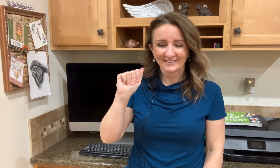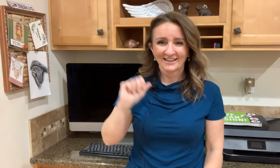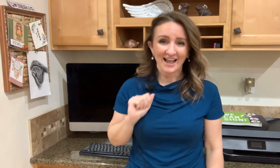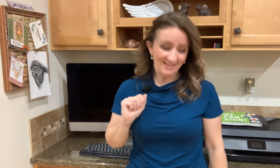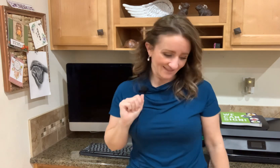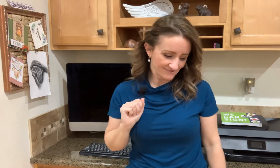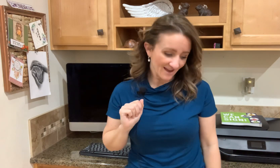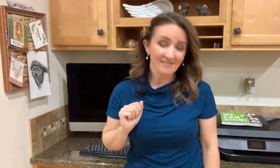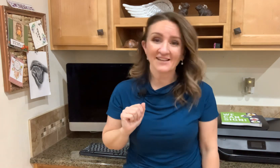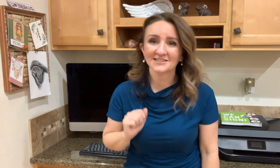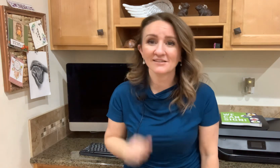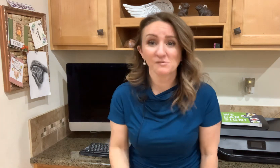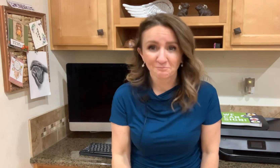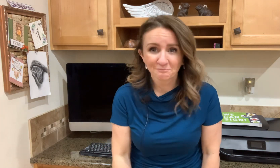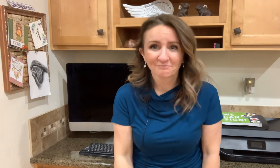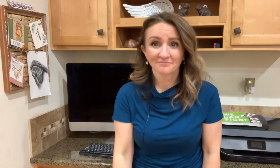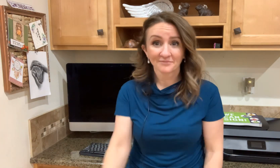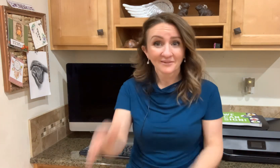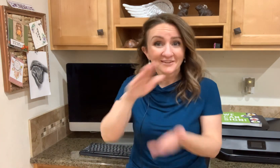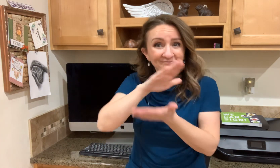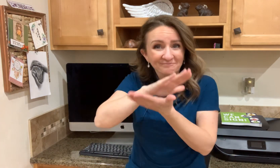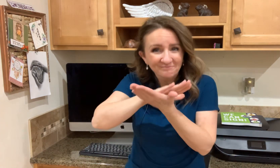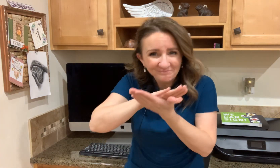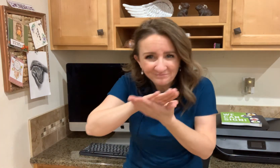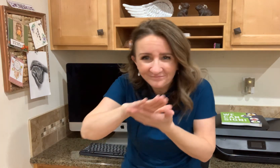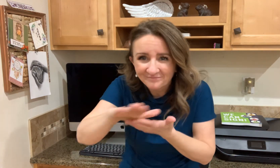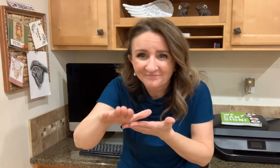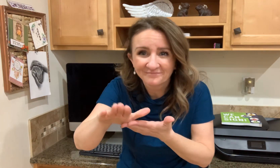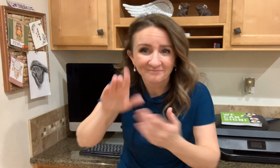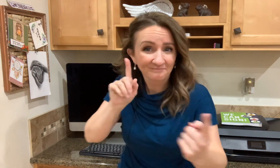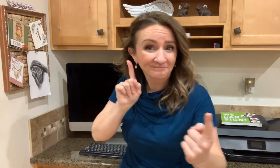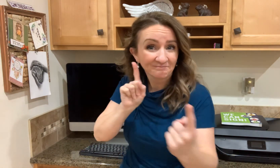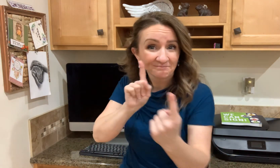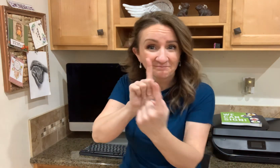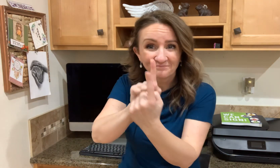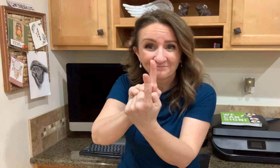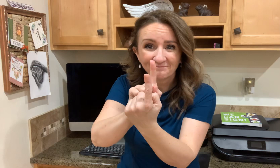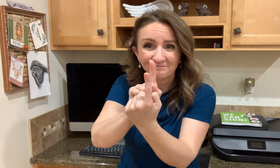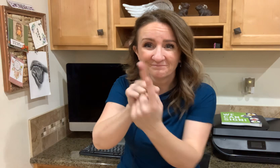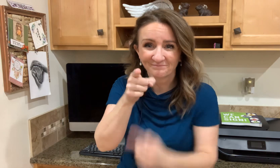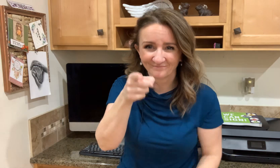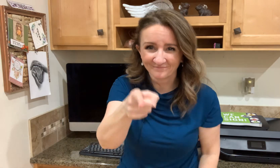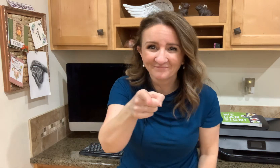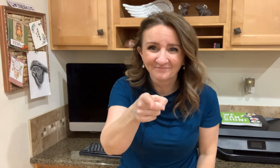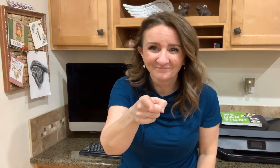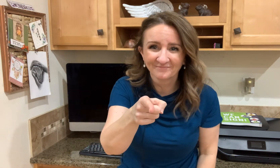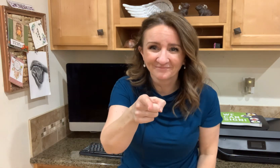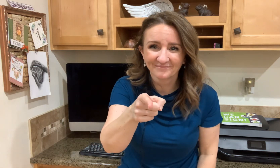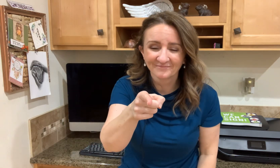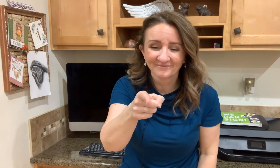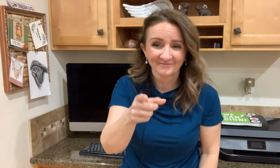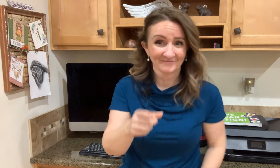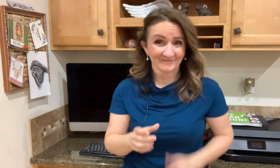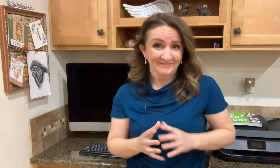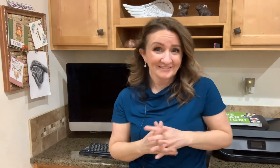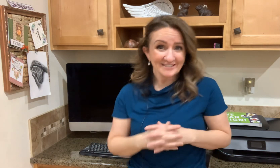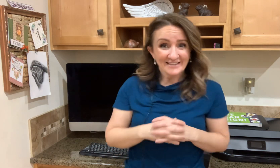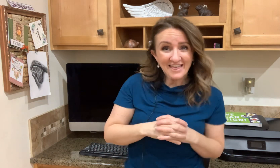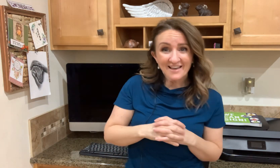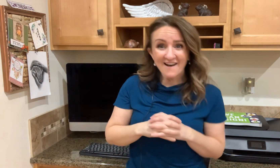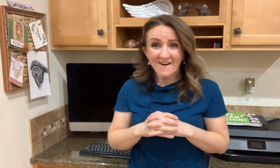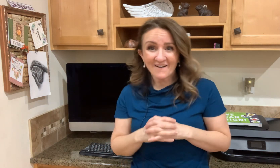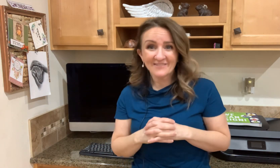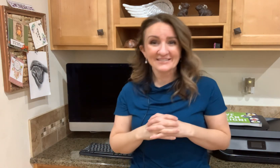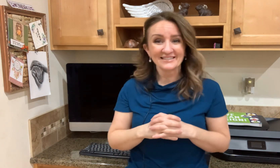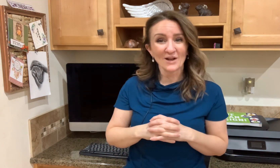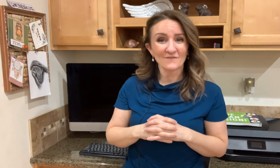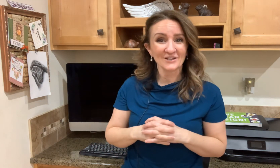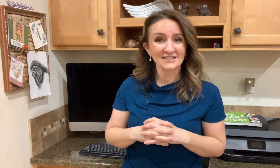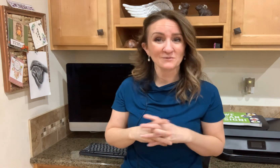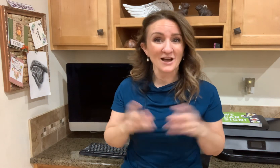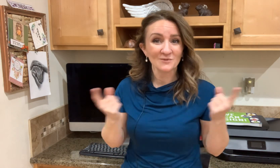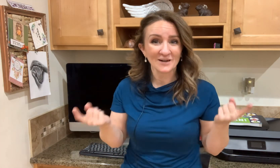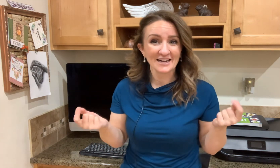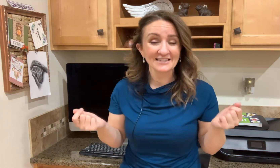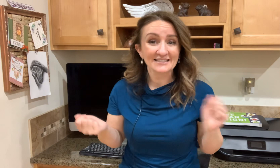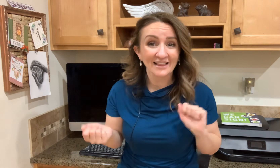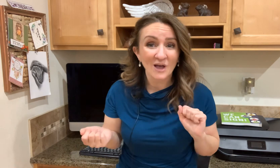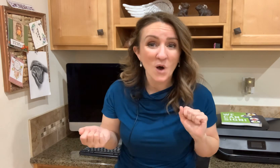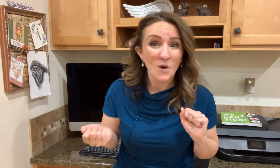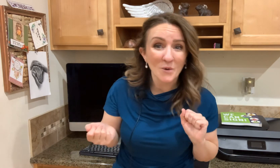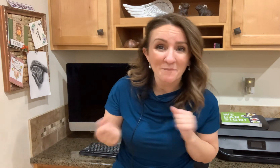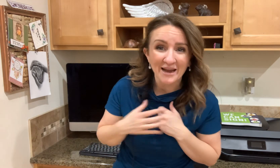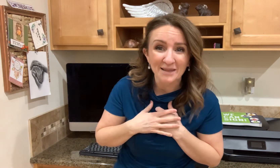and then the second sentence... did you get those? So first one was "hello my name is TARA",